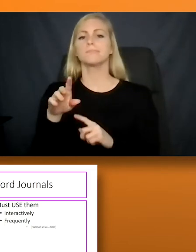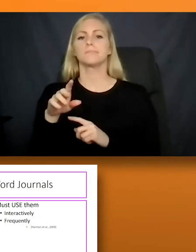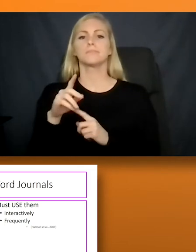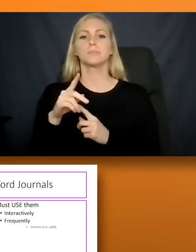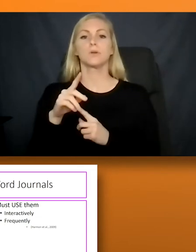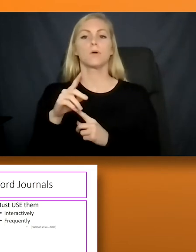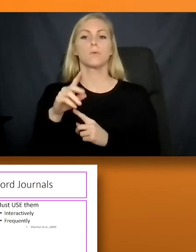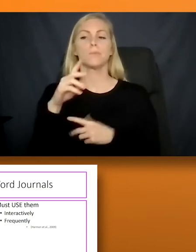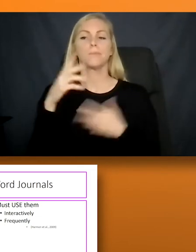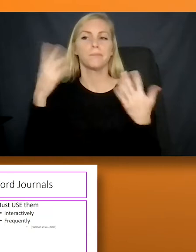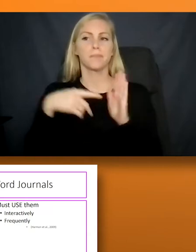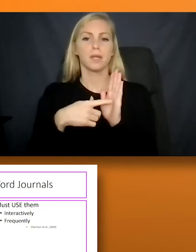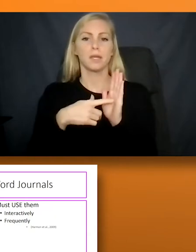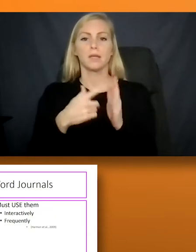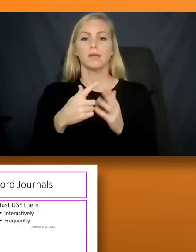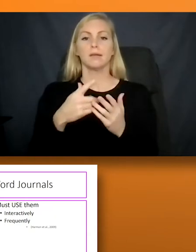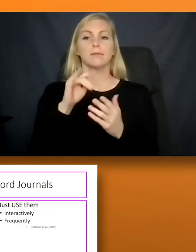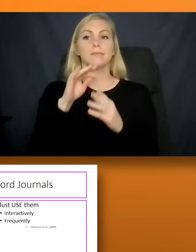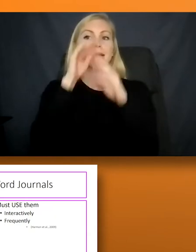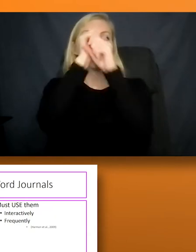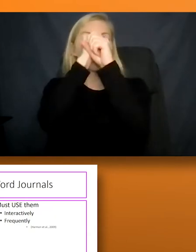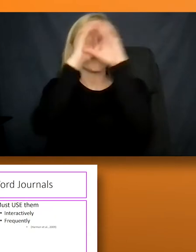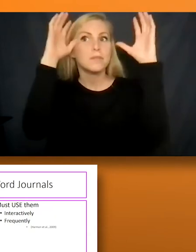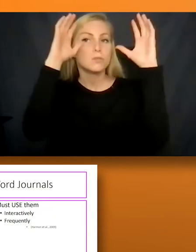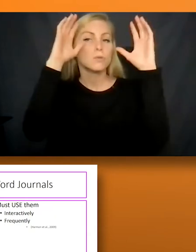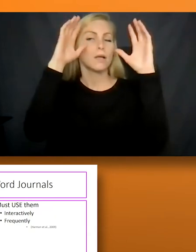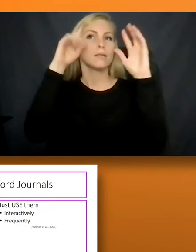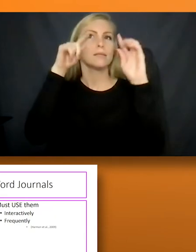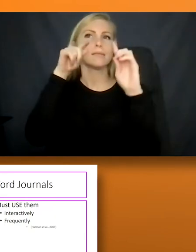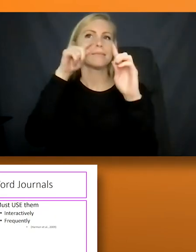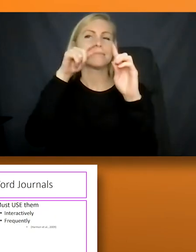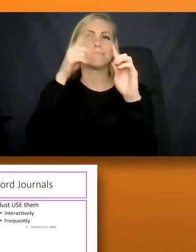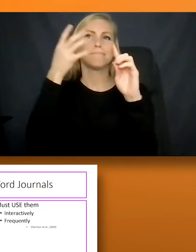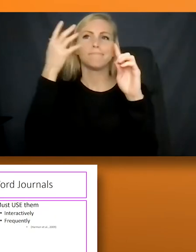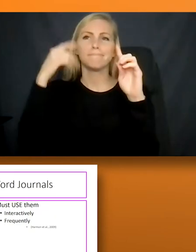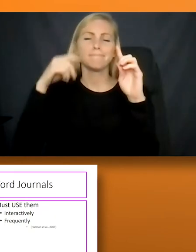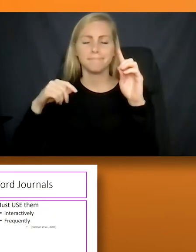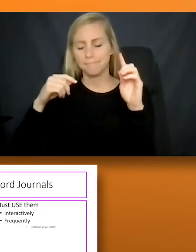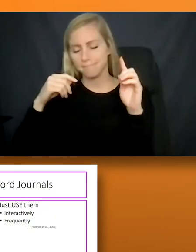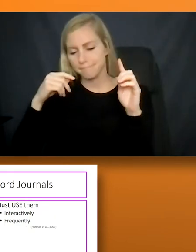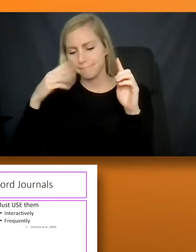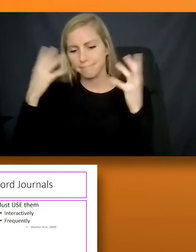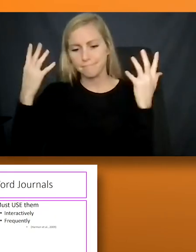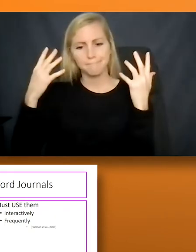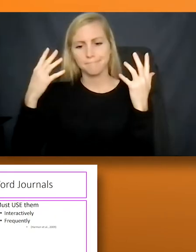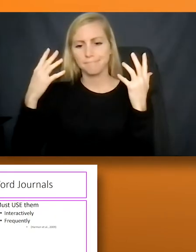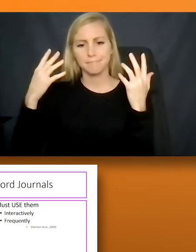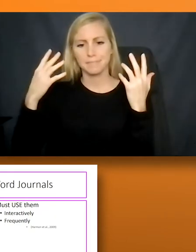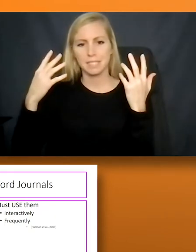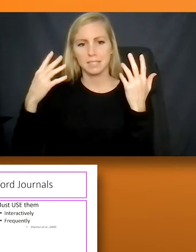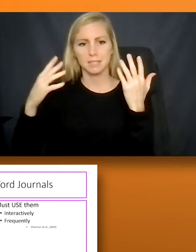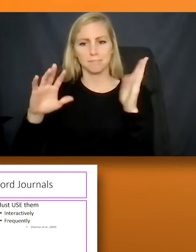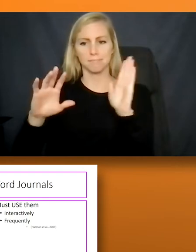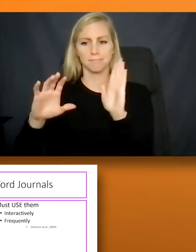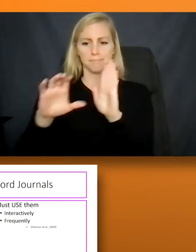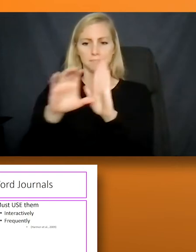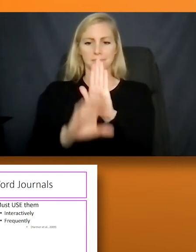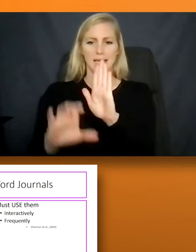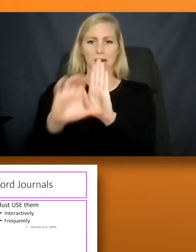this particular character, you know, what do they look like,